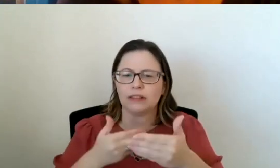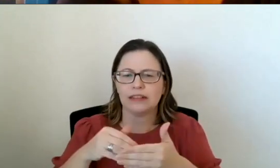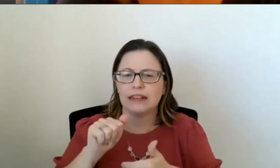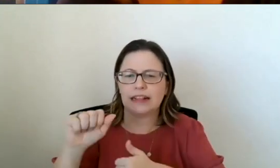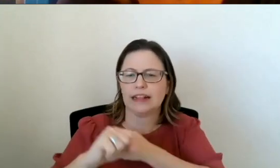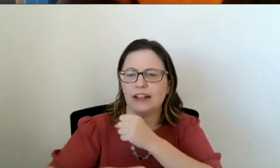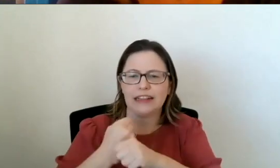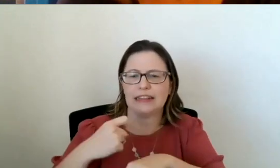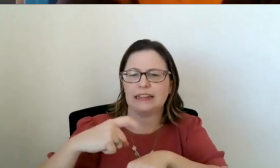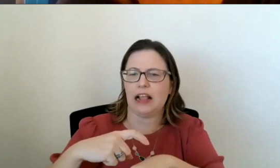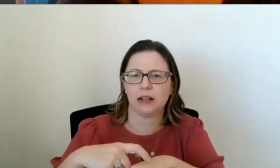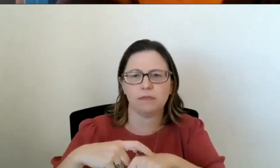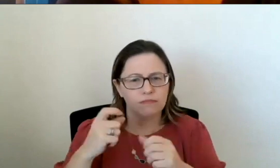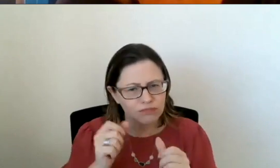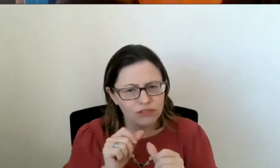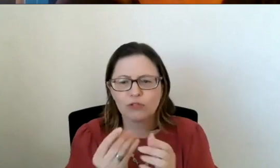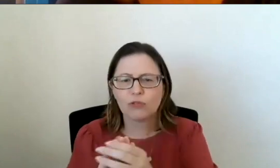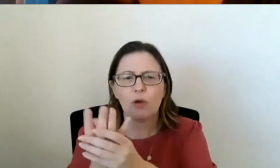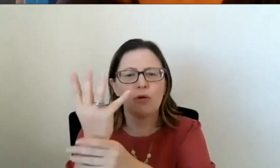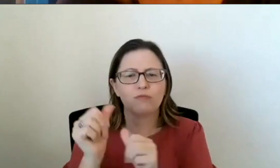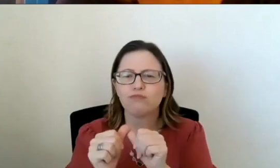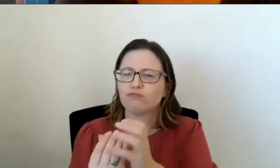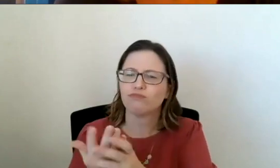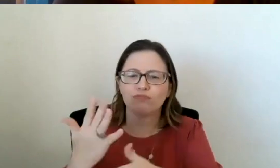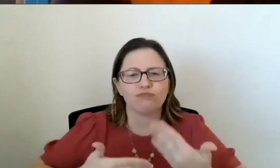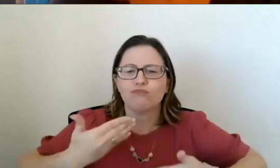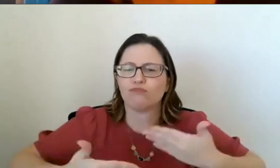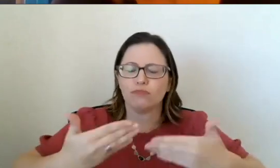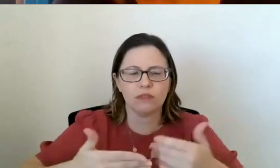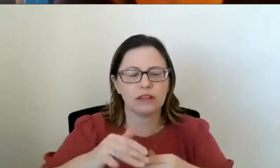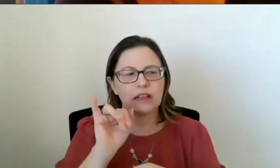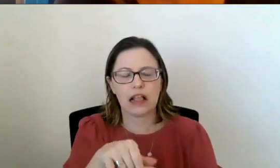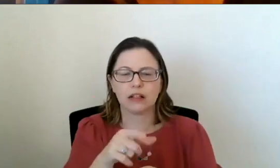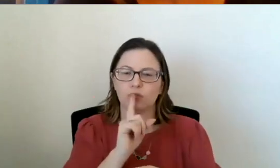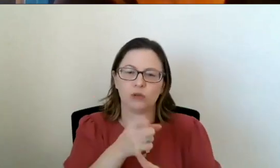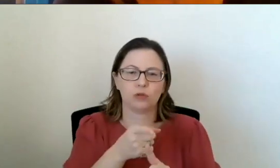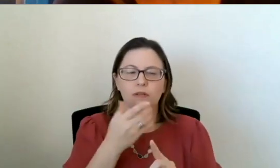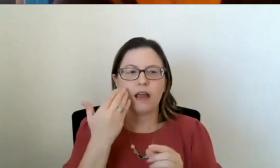year they're progressing year after year on time and they're able to grow and thrive, like we said,